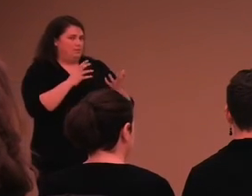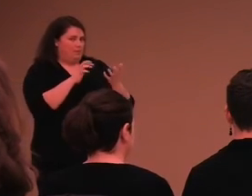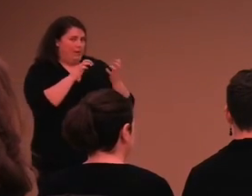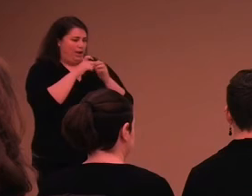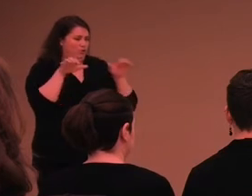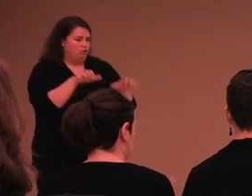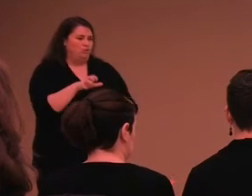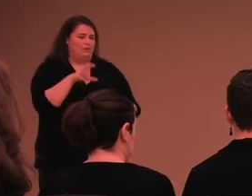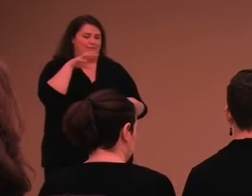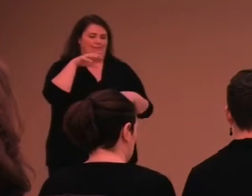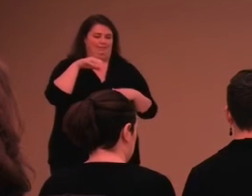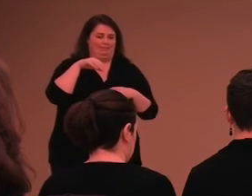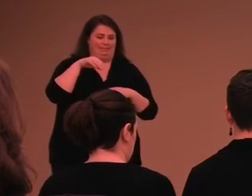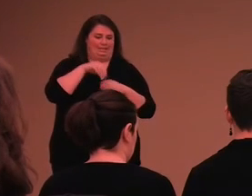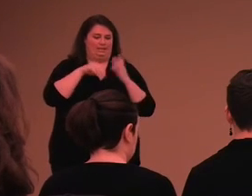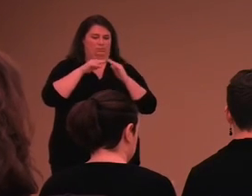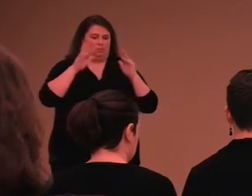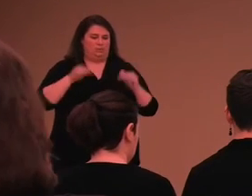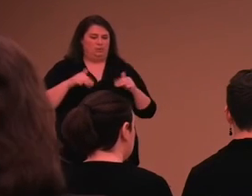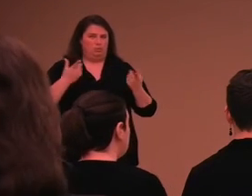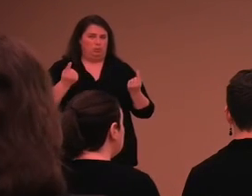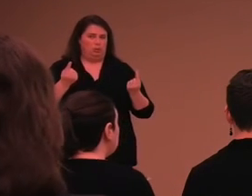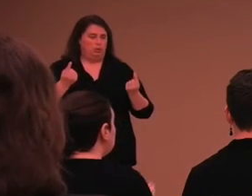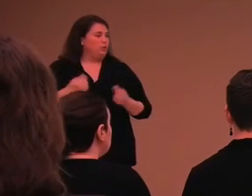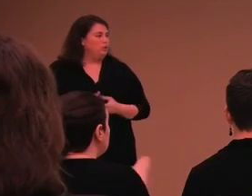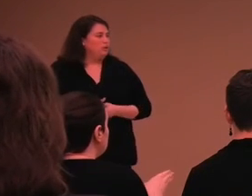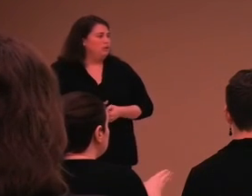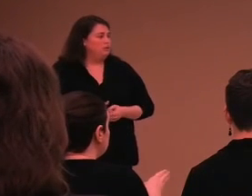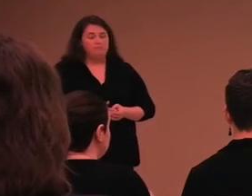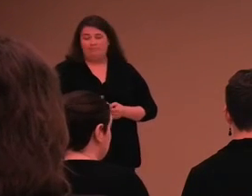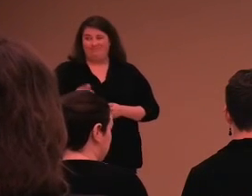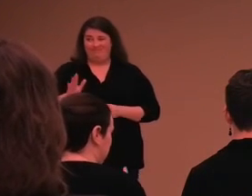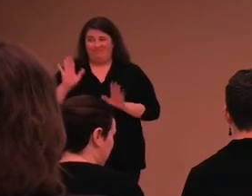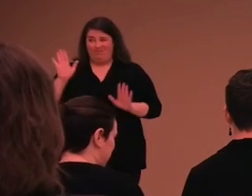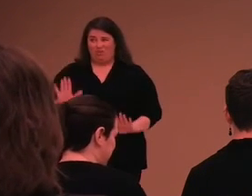And how that's managed and handled Great question great question